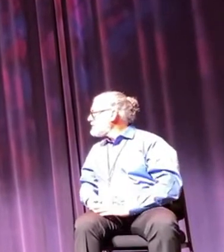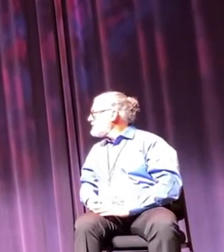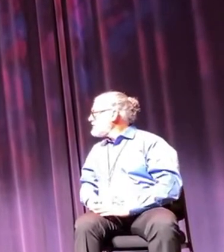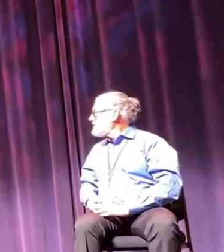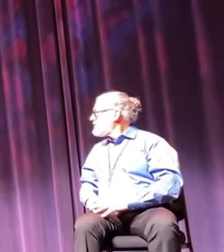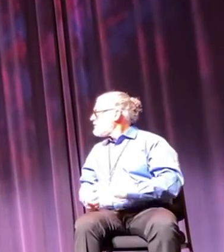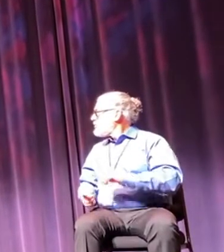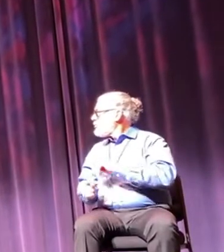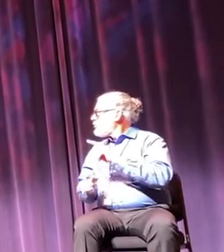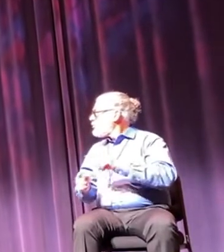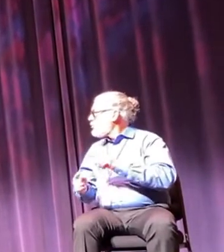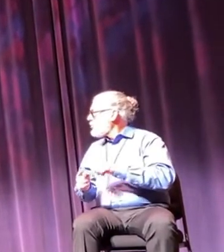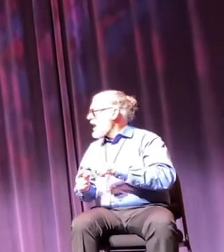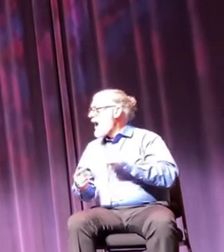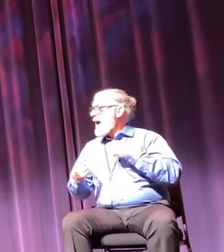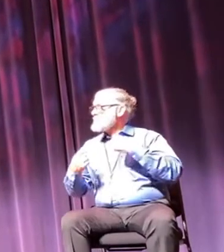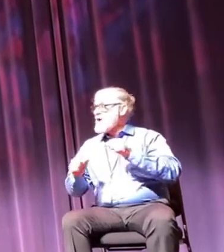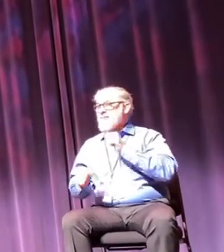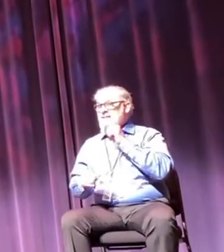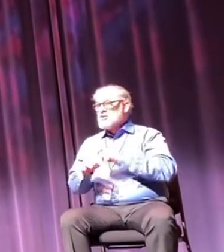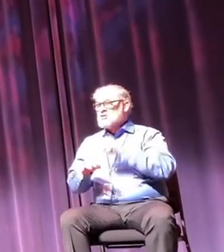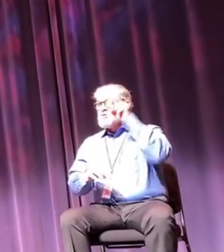When I'm trying not to jump like my brothers is the title.